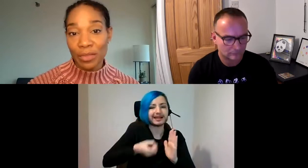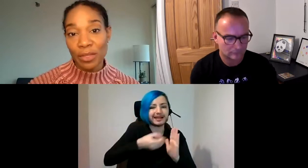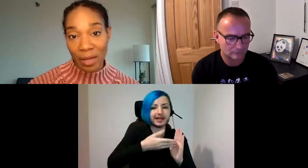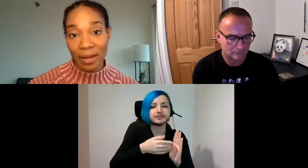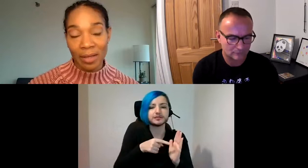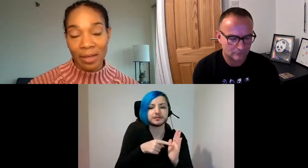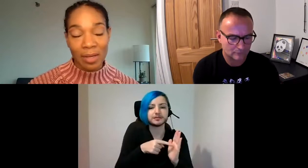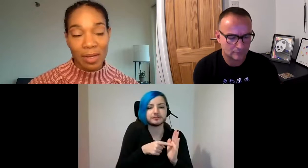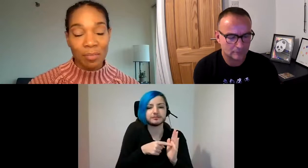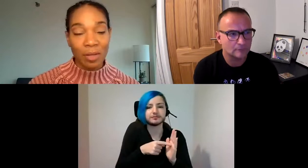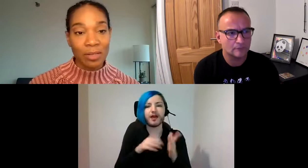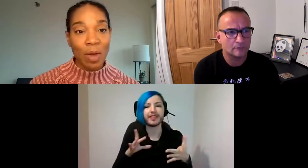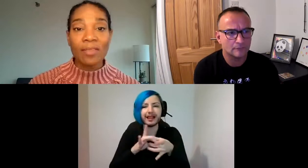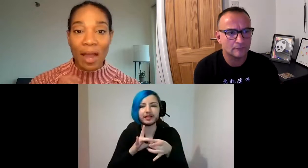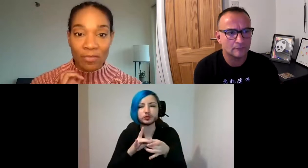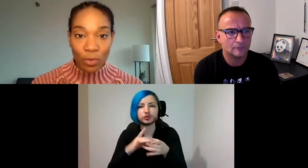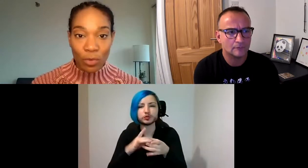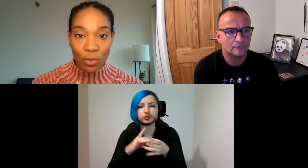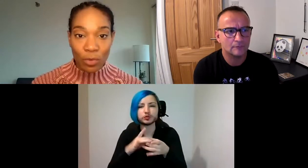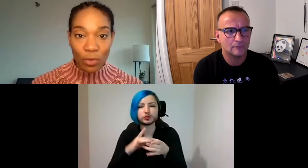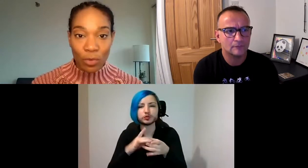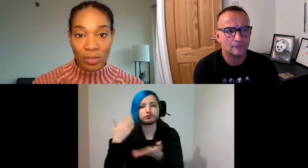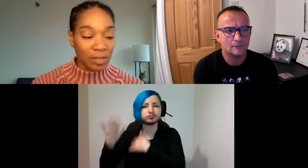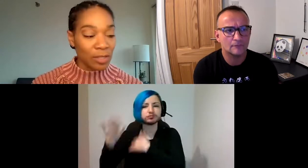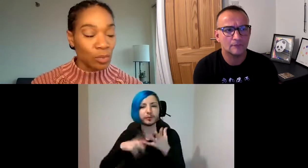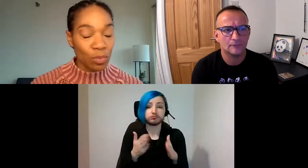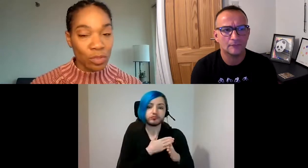diving into you know language and the community in